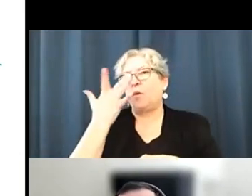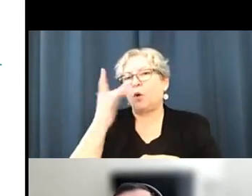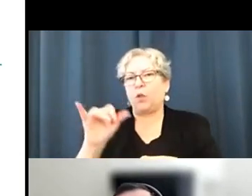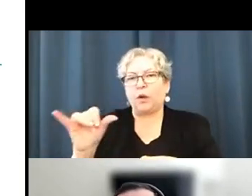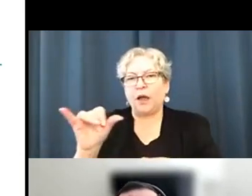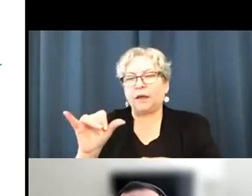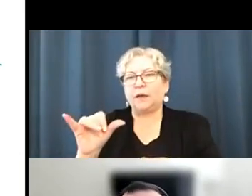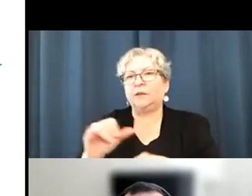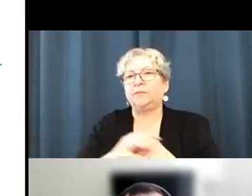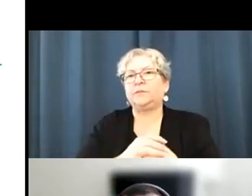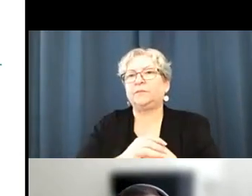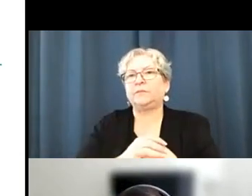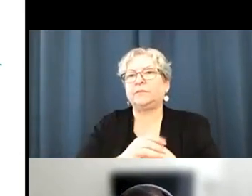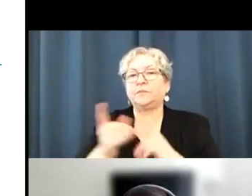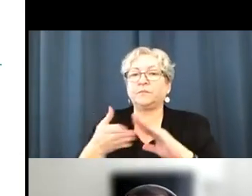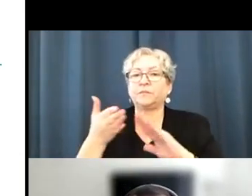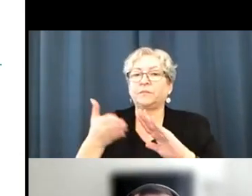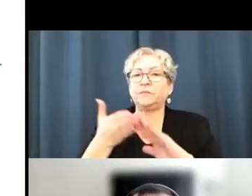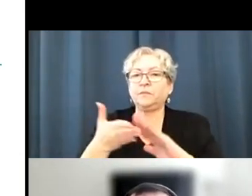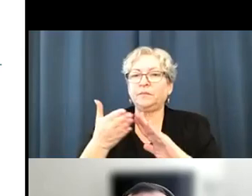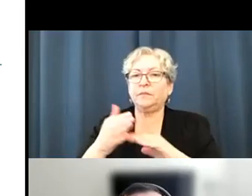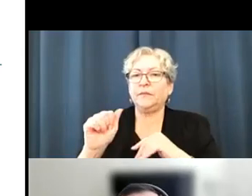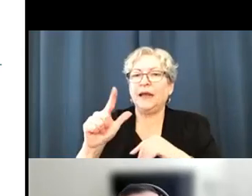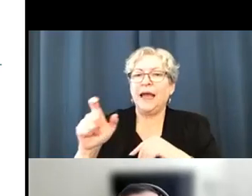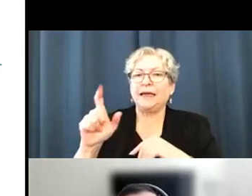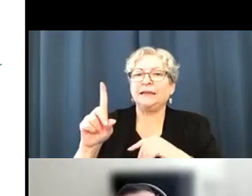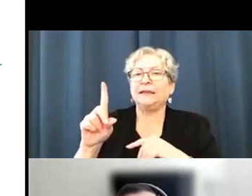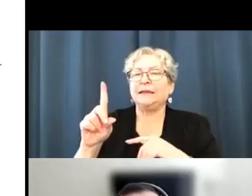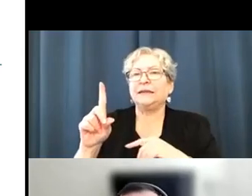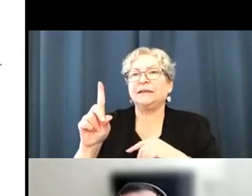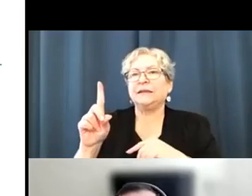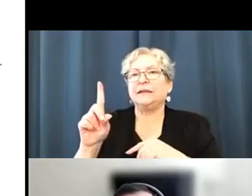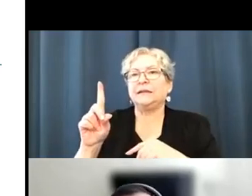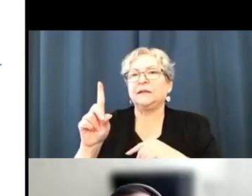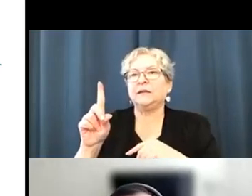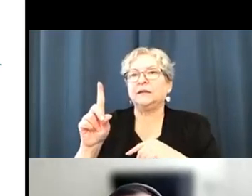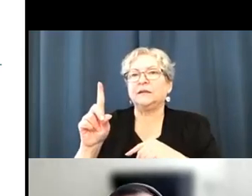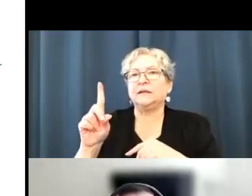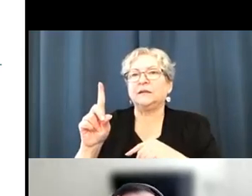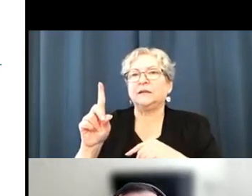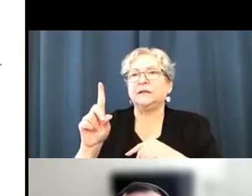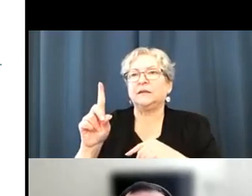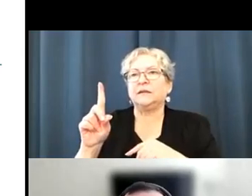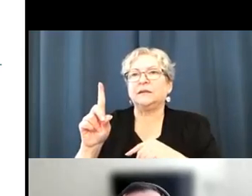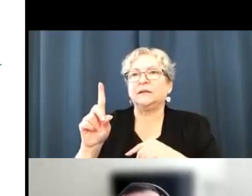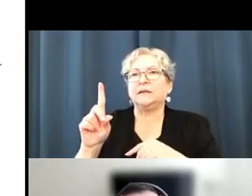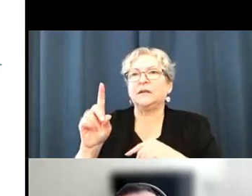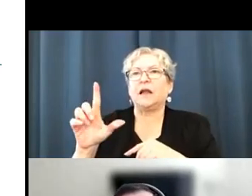So, if you run the axe DevTool checker here, I've got the page on the top and then it just runs in the browser. You can click the scan button